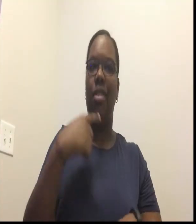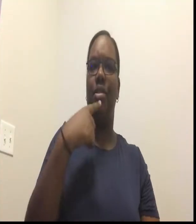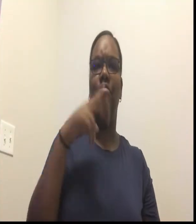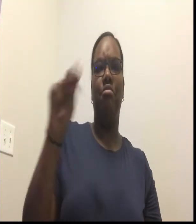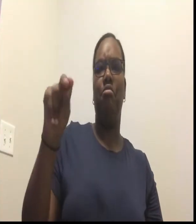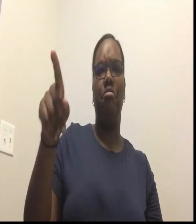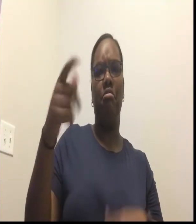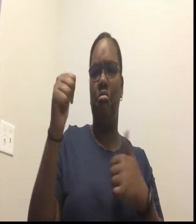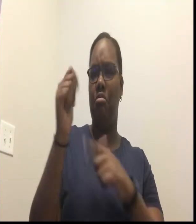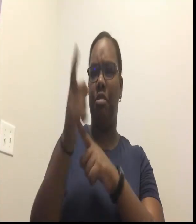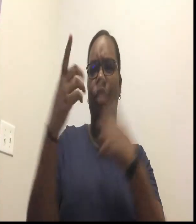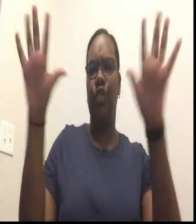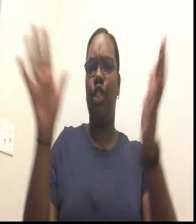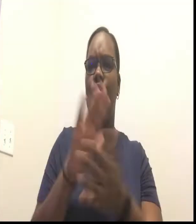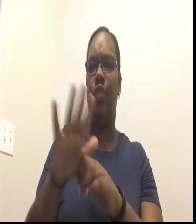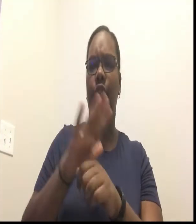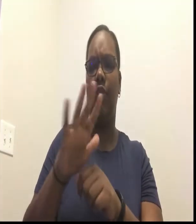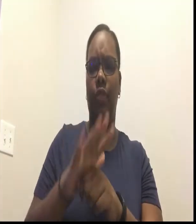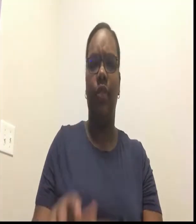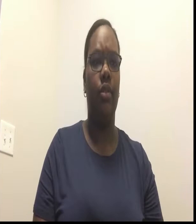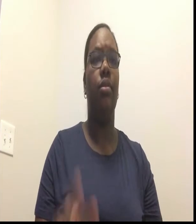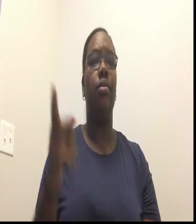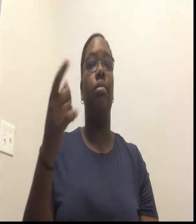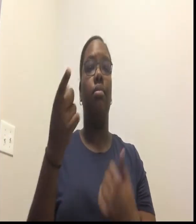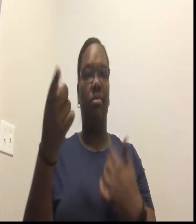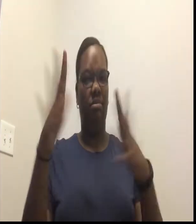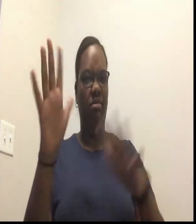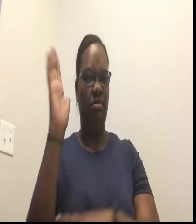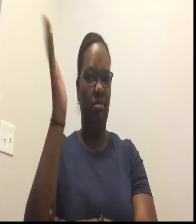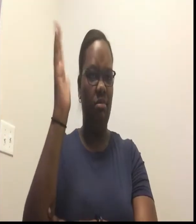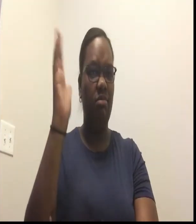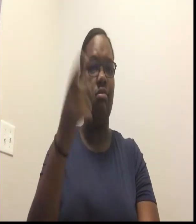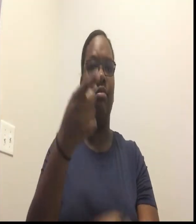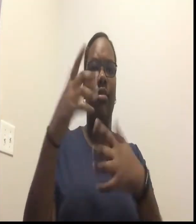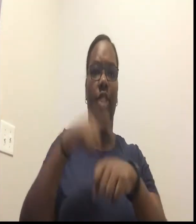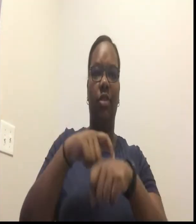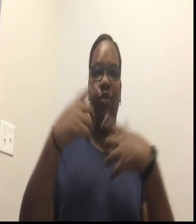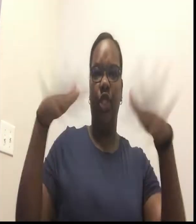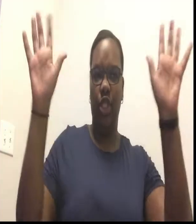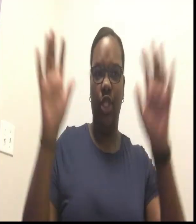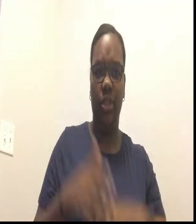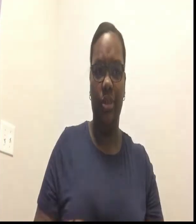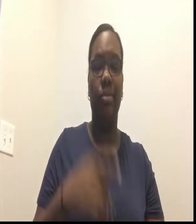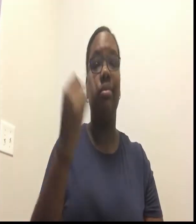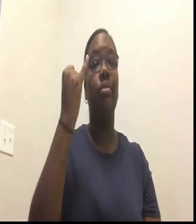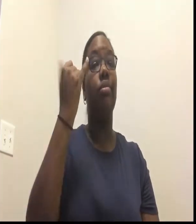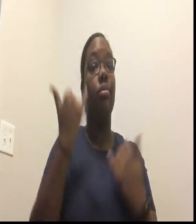minutes, you presented your case, your time is up. Now if you have extra time